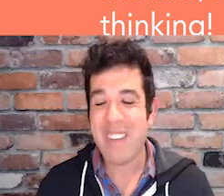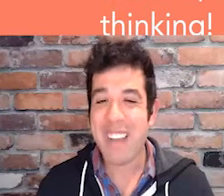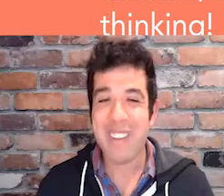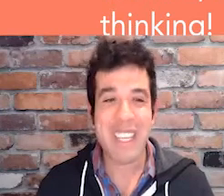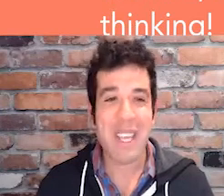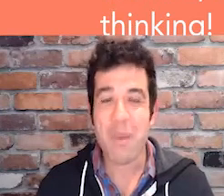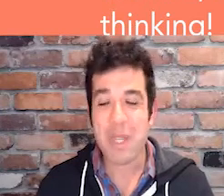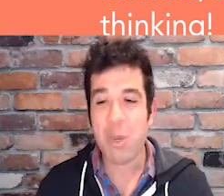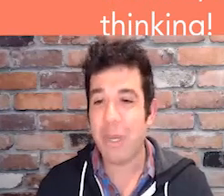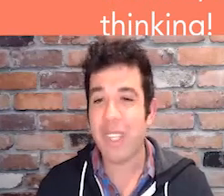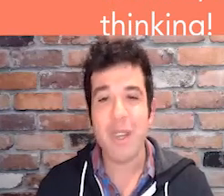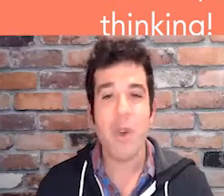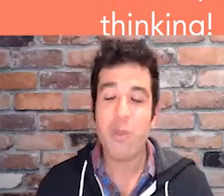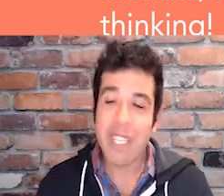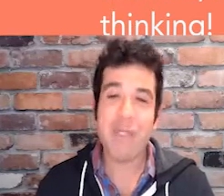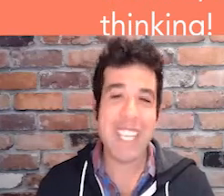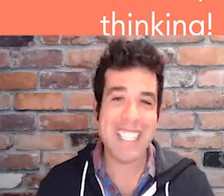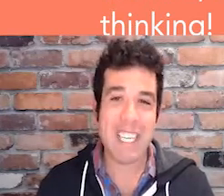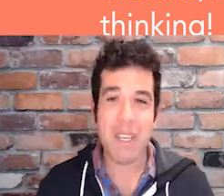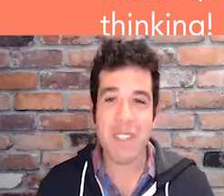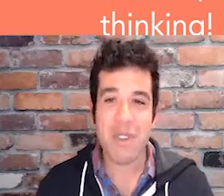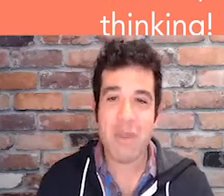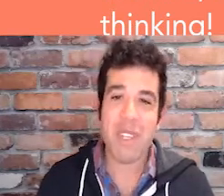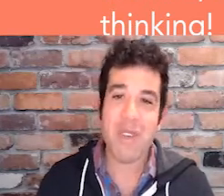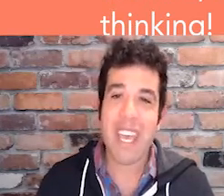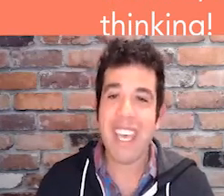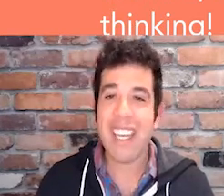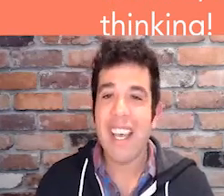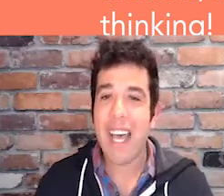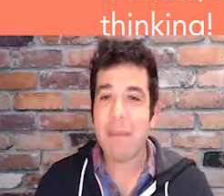AND IN THE COMING MONTHS LET US KNOW WHAT YOU ARE